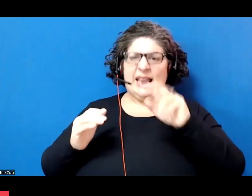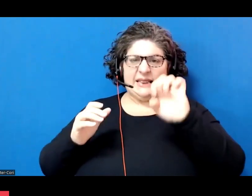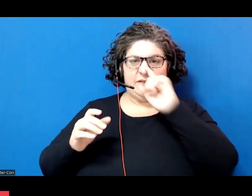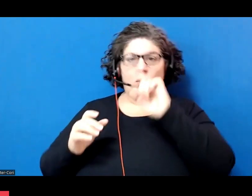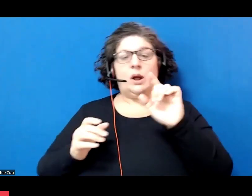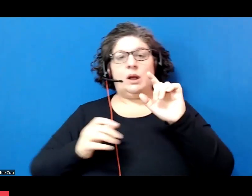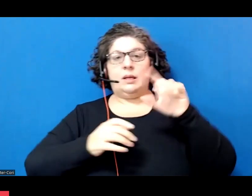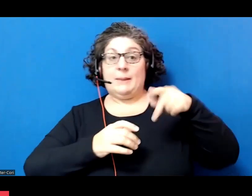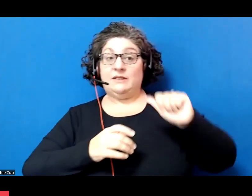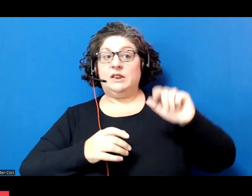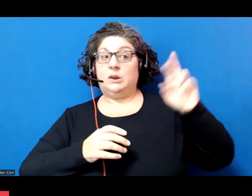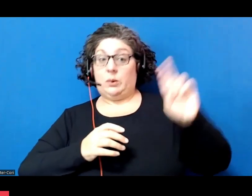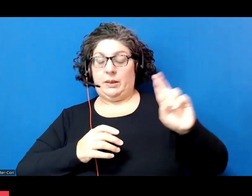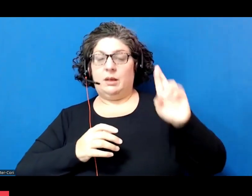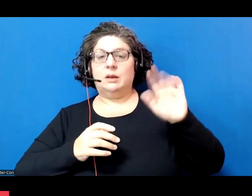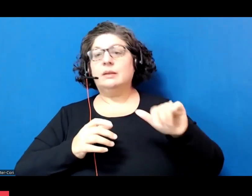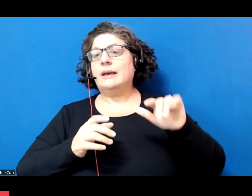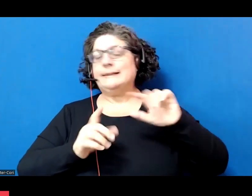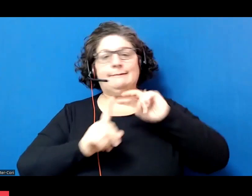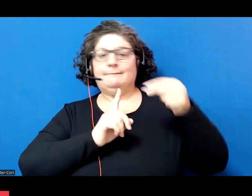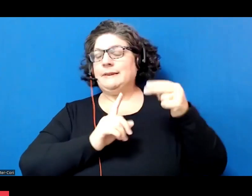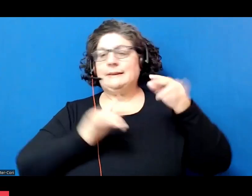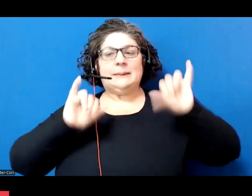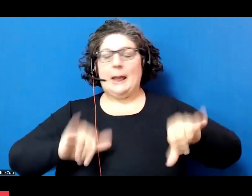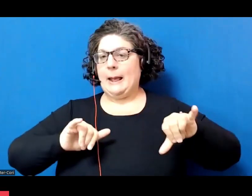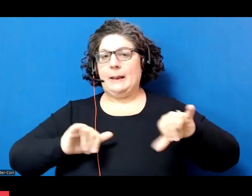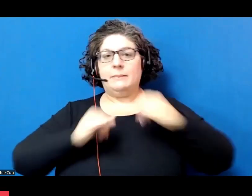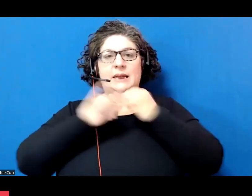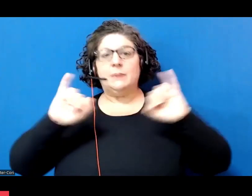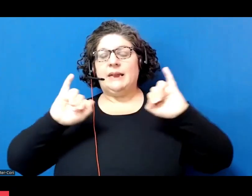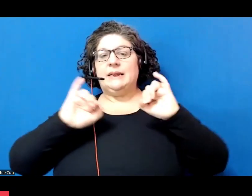If that position is this same independent state legislature view.